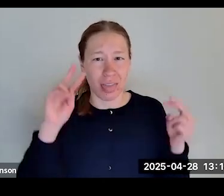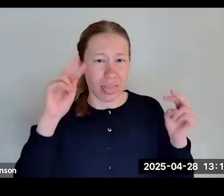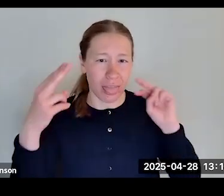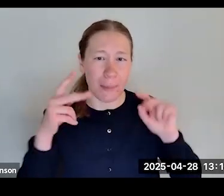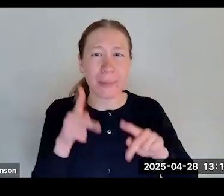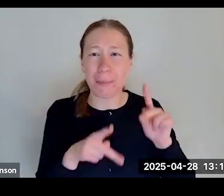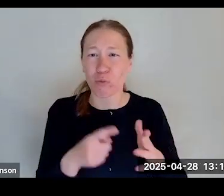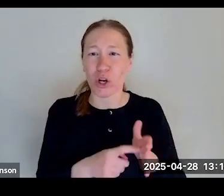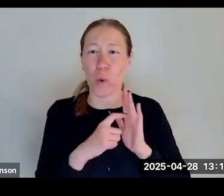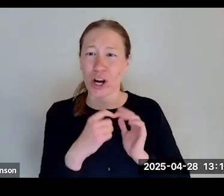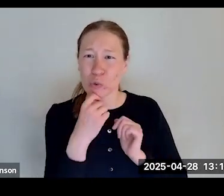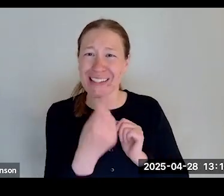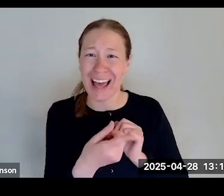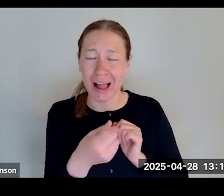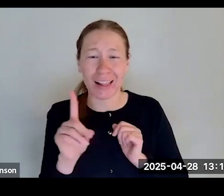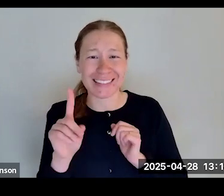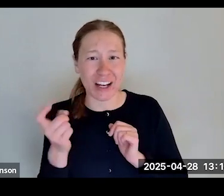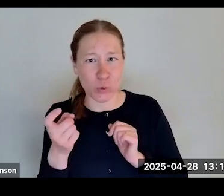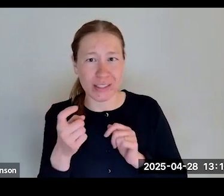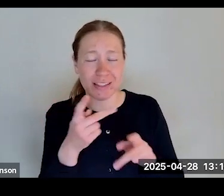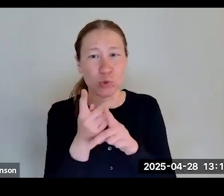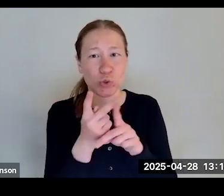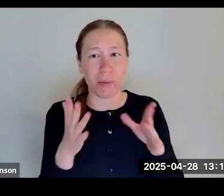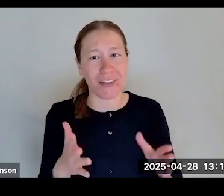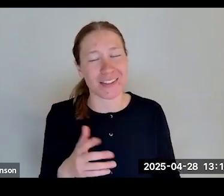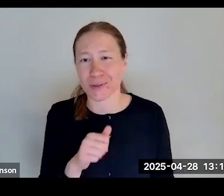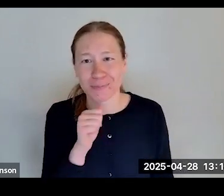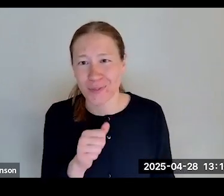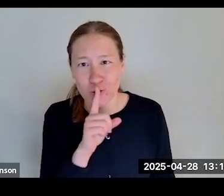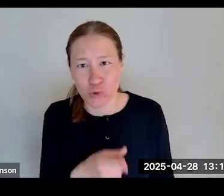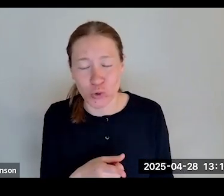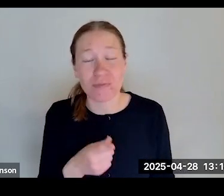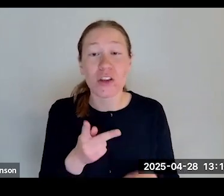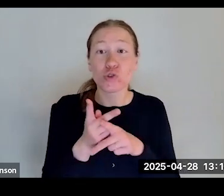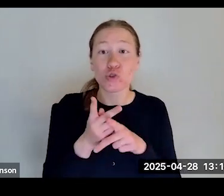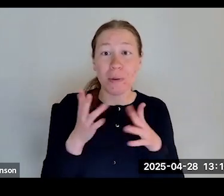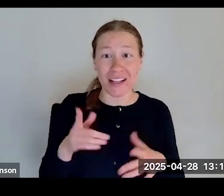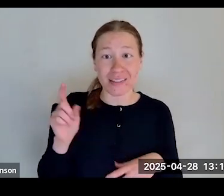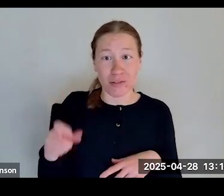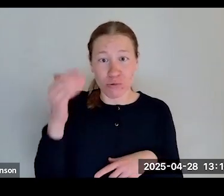That is not correct. Supervisors will need to know about an accommodation and the limitations